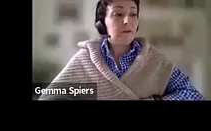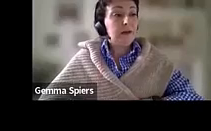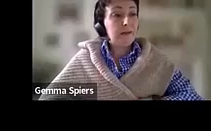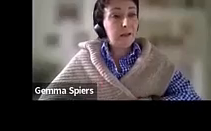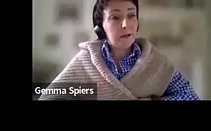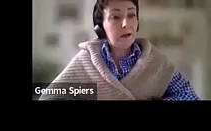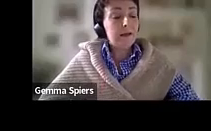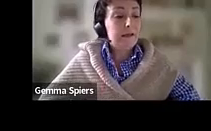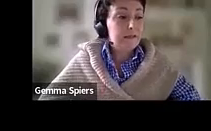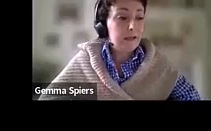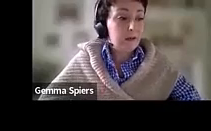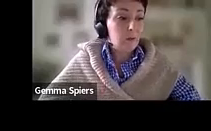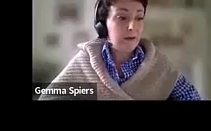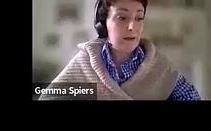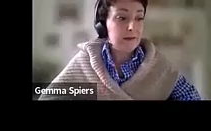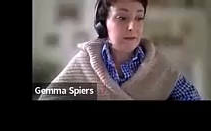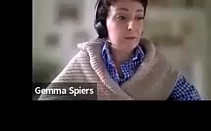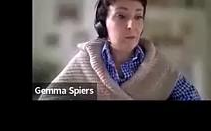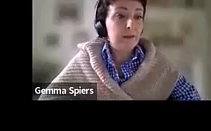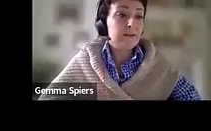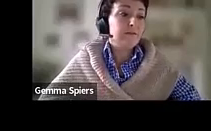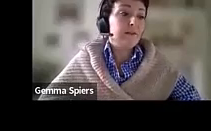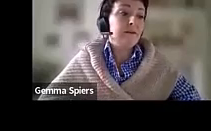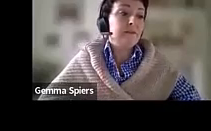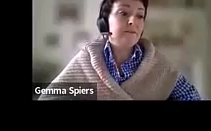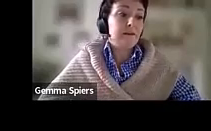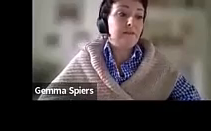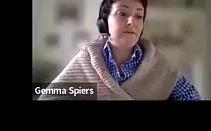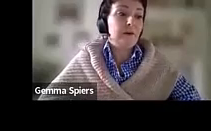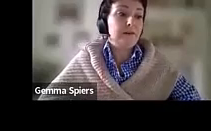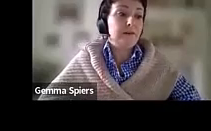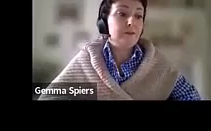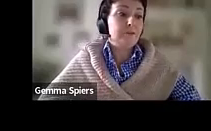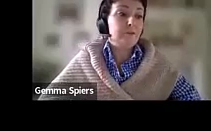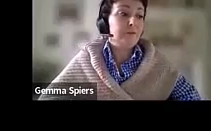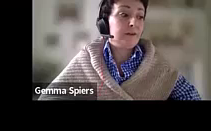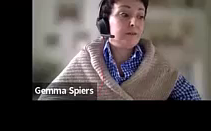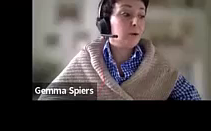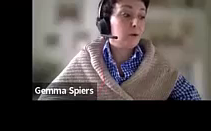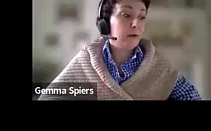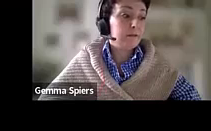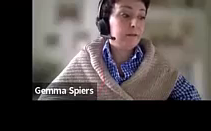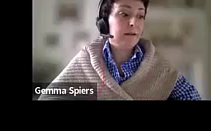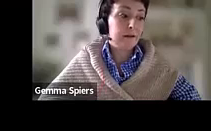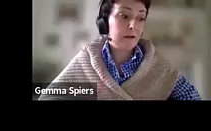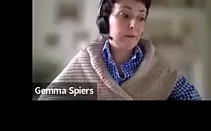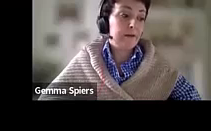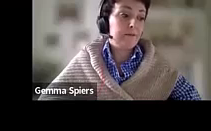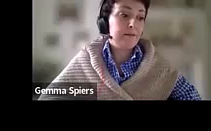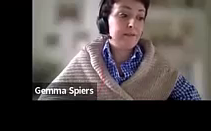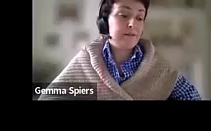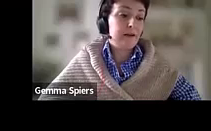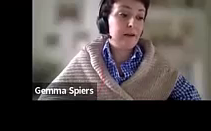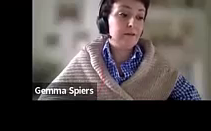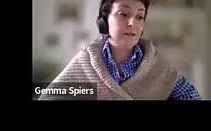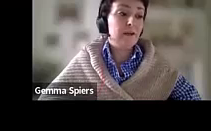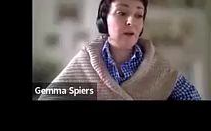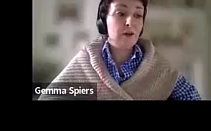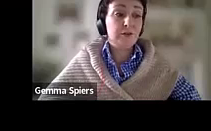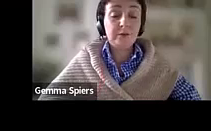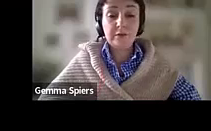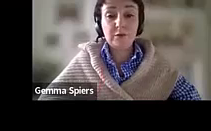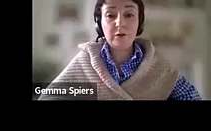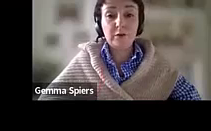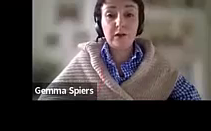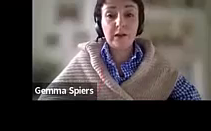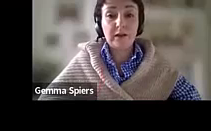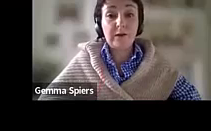Gemma Spiers: So I think a key takeaway is that we need to find effective ways to prevent poor health and economic adversity of carers and doing so, it